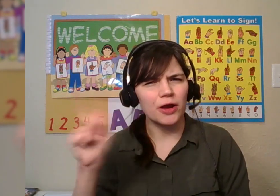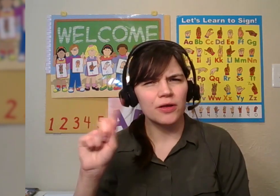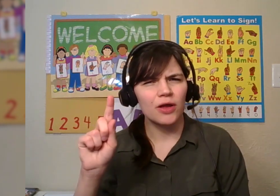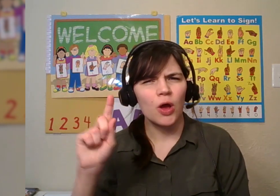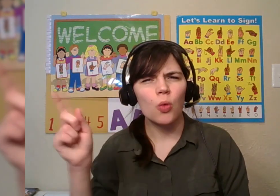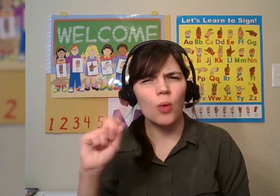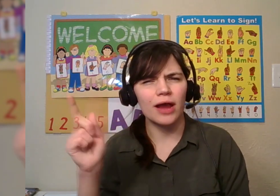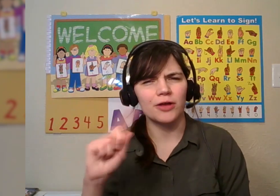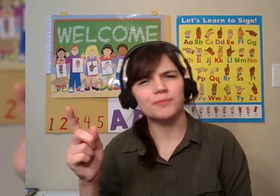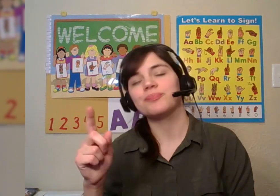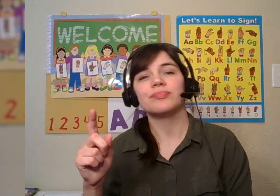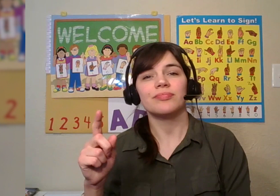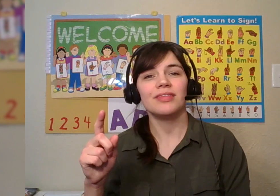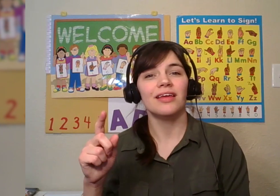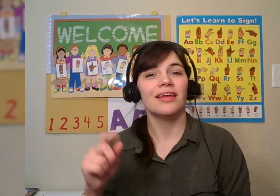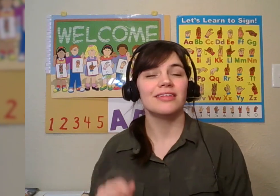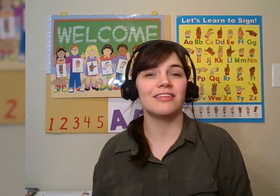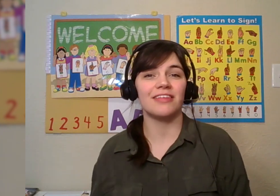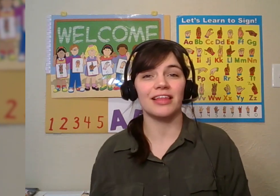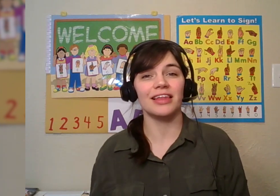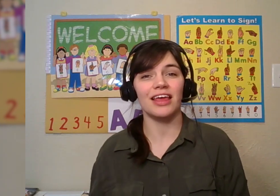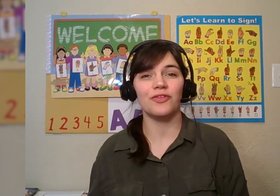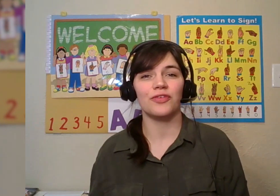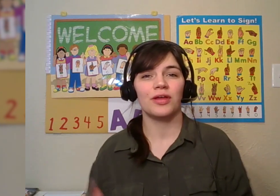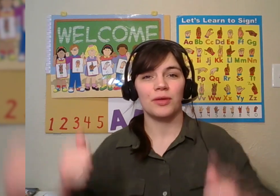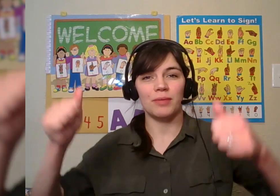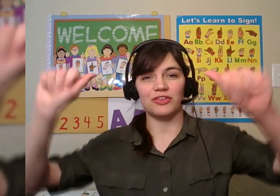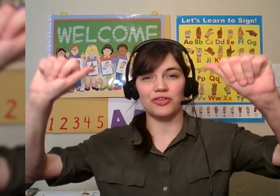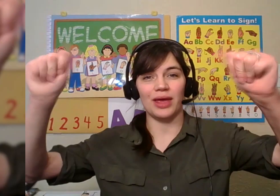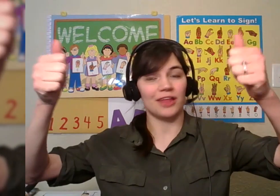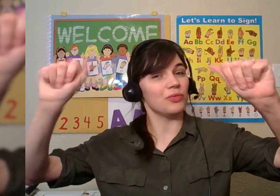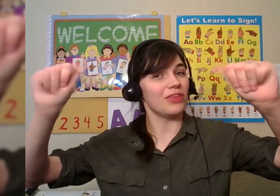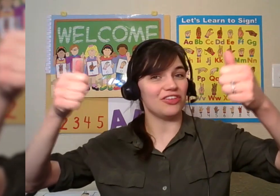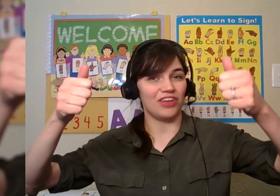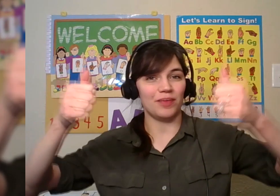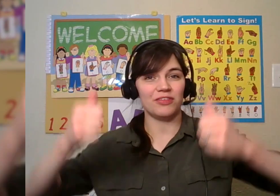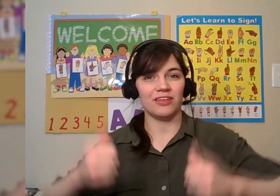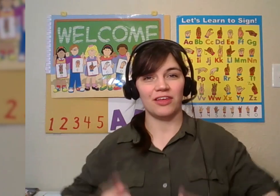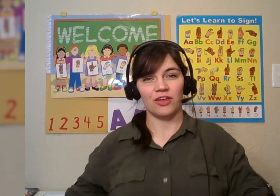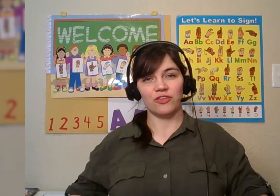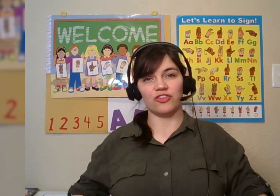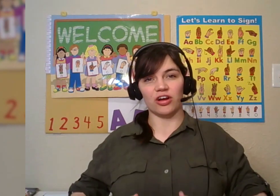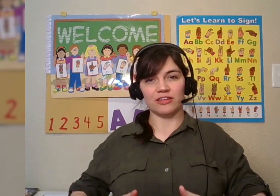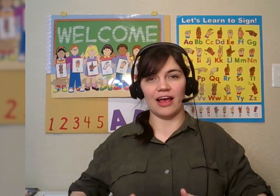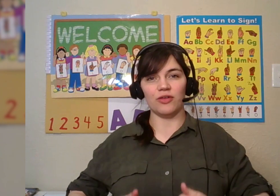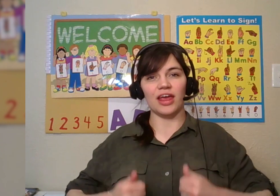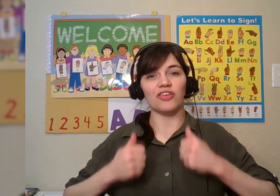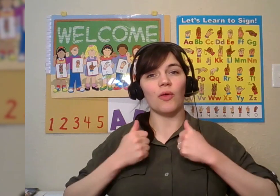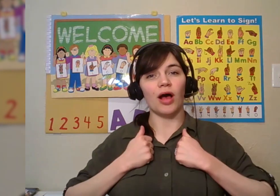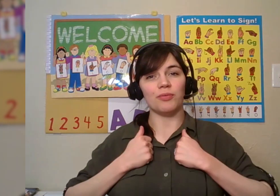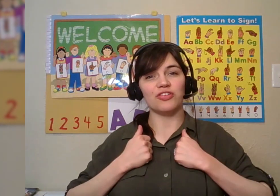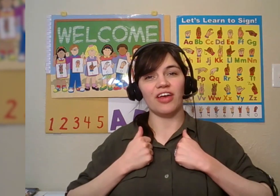Where. To say live, make two hands with A-shapes. Start down, and go up your chest: